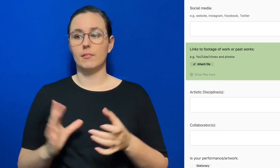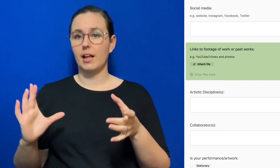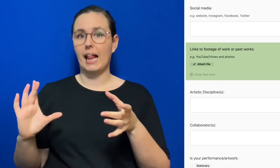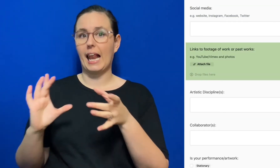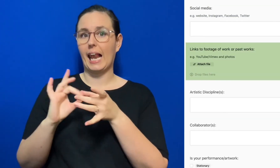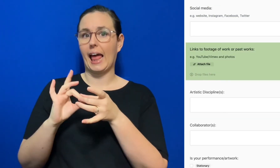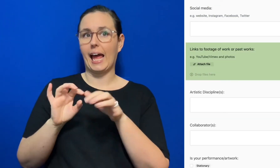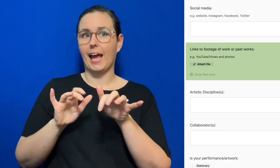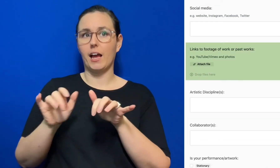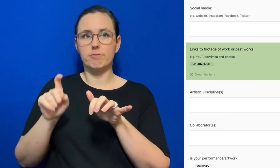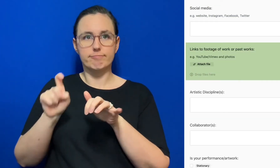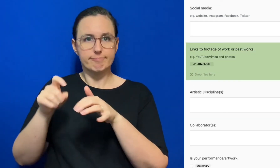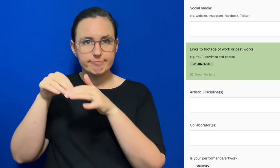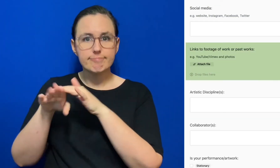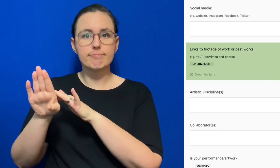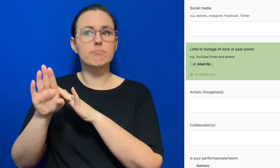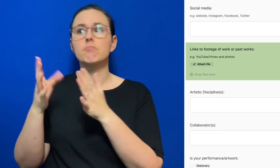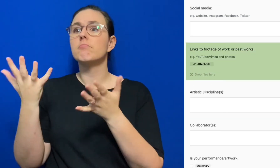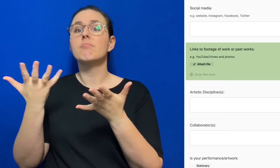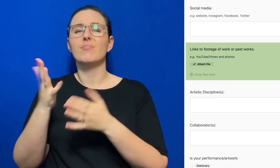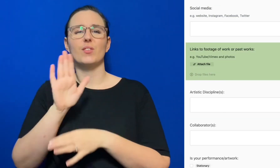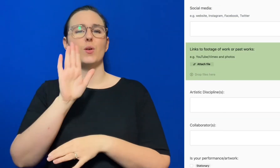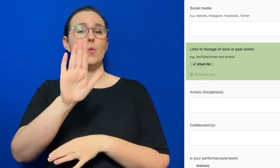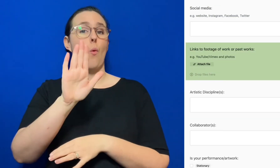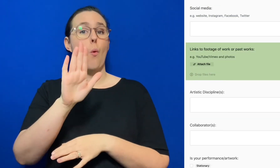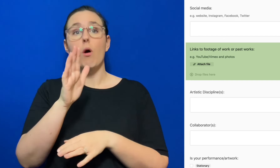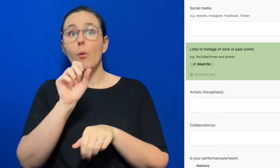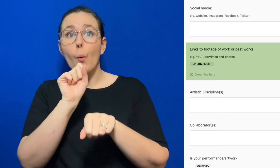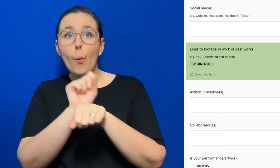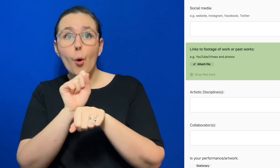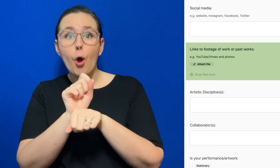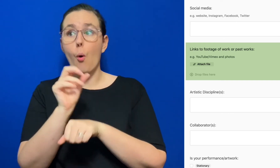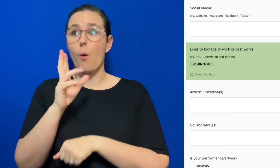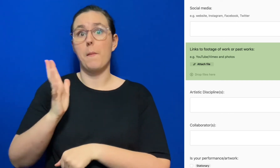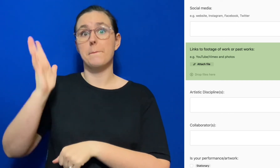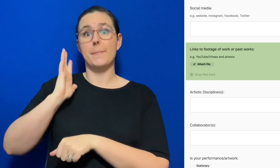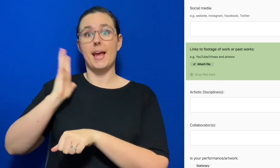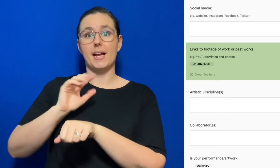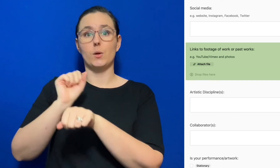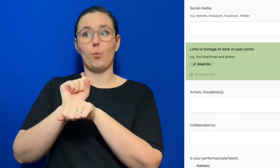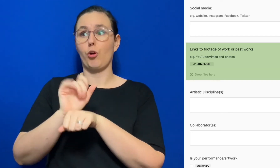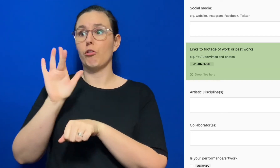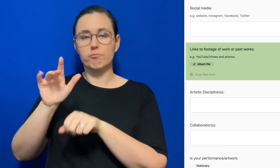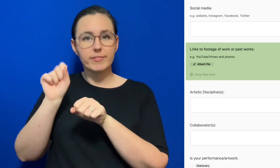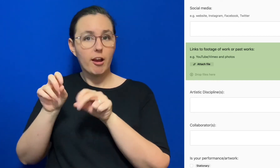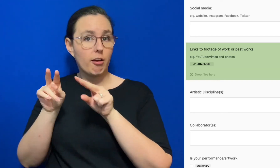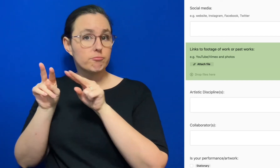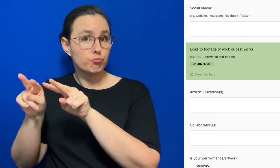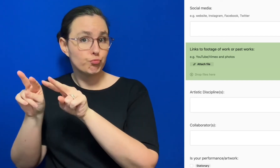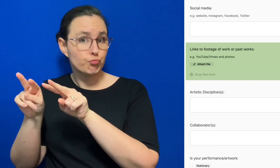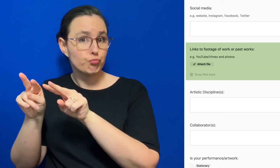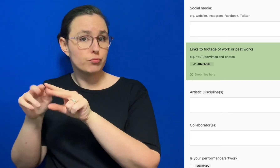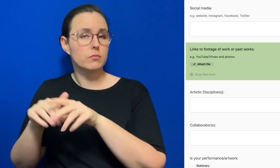Links to footage of work or past works